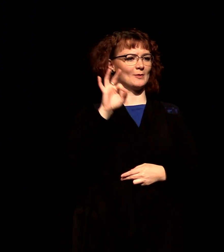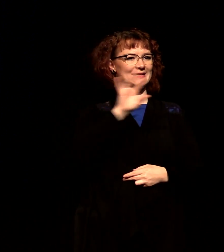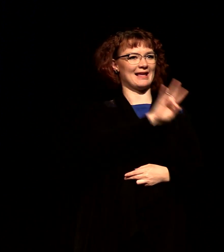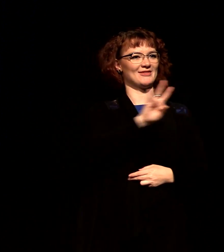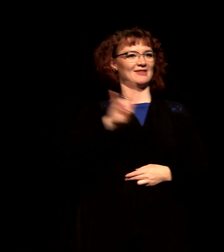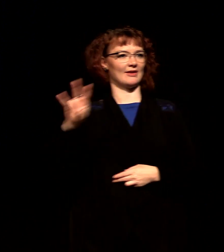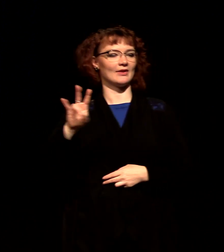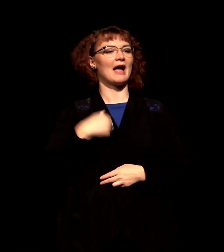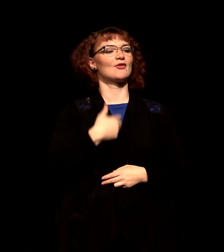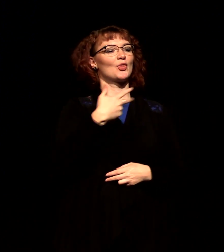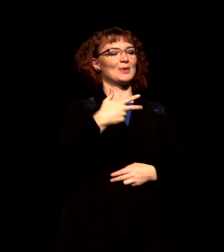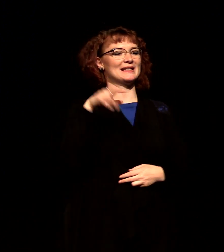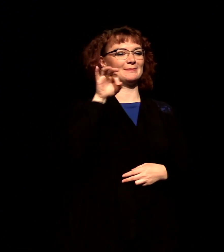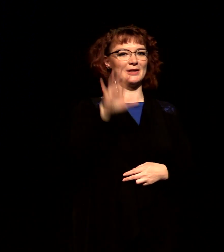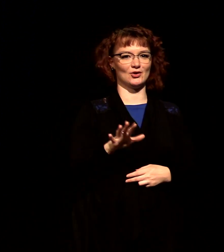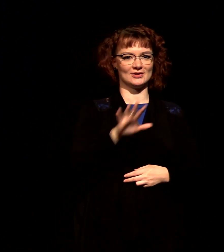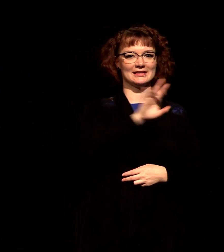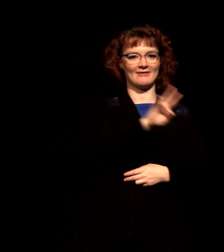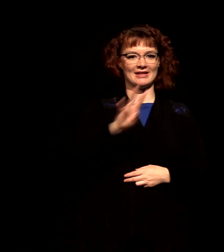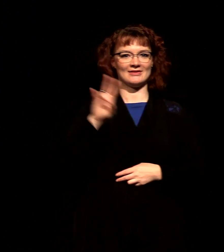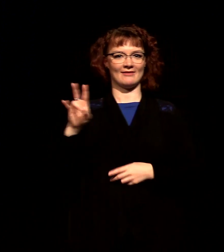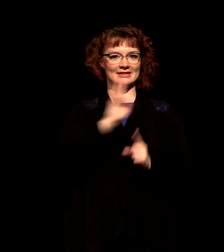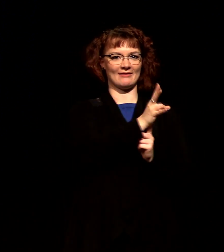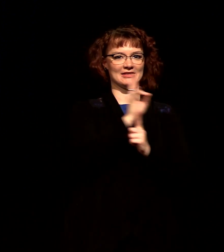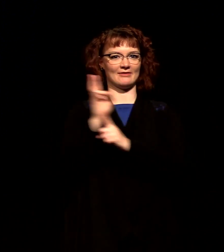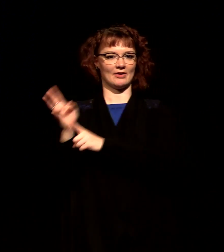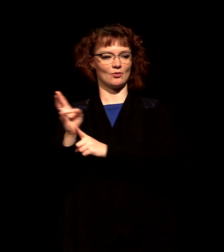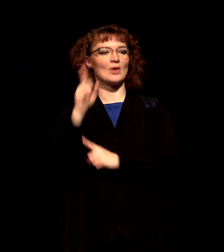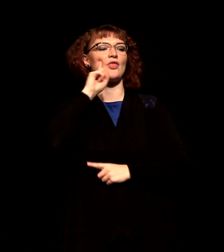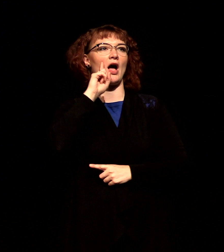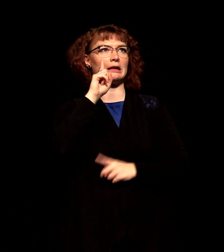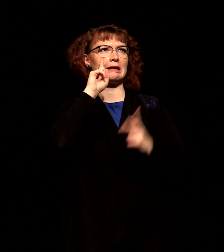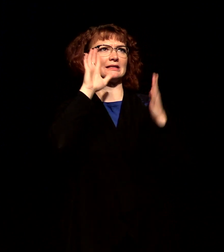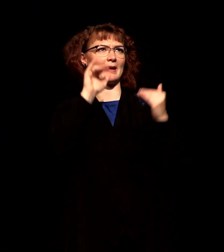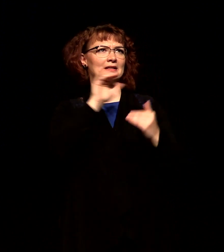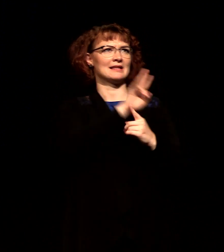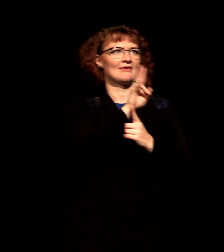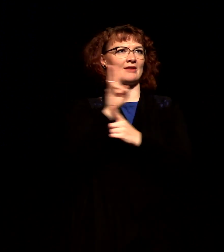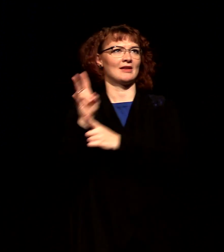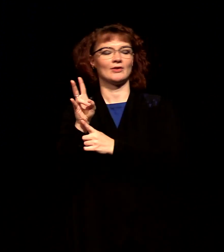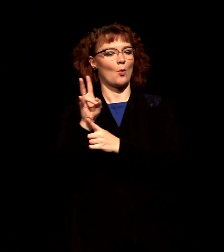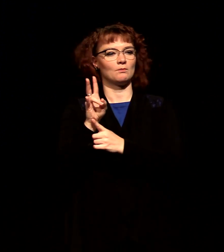speakers that are each going to speak. We thought for seven minutes, but it's more like eight. So we're going to each